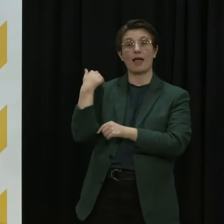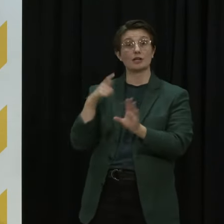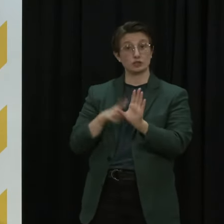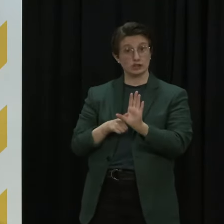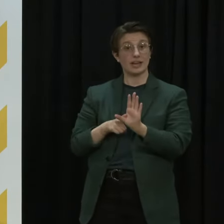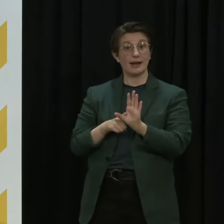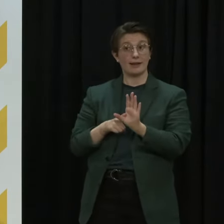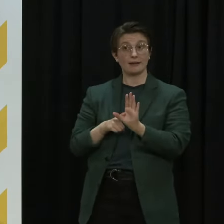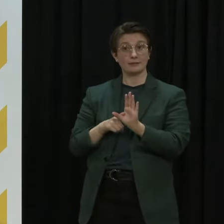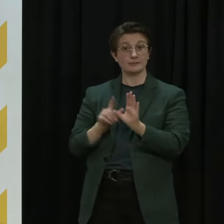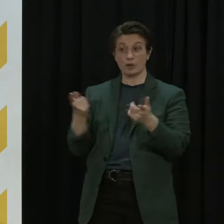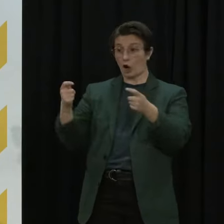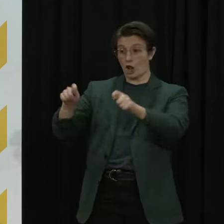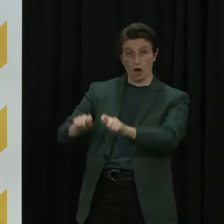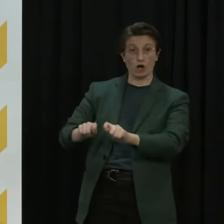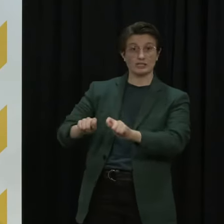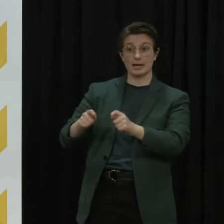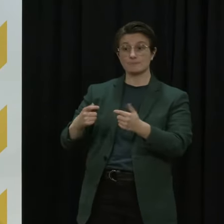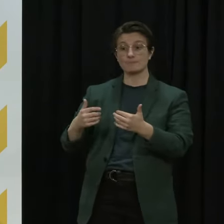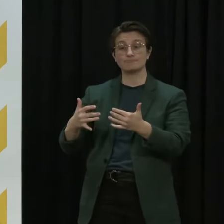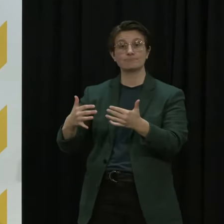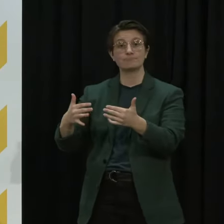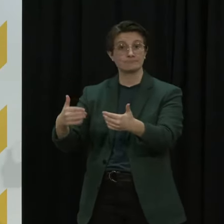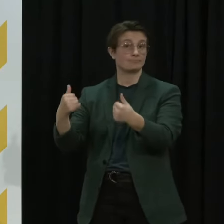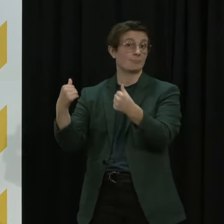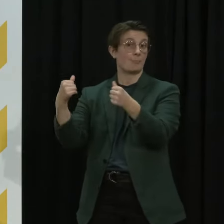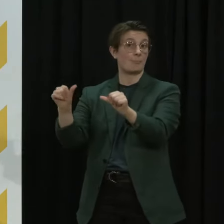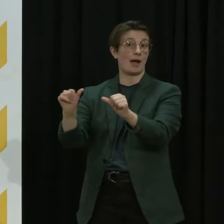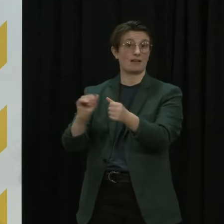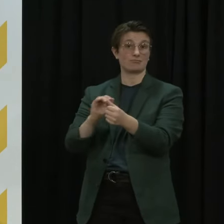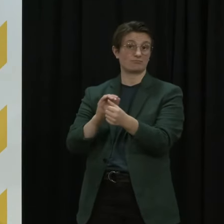It's a strategy that has worked